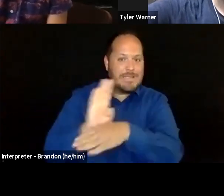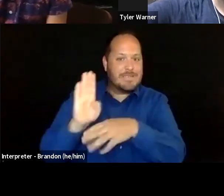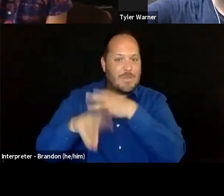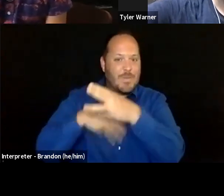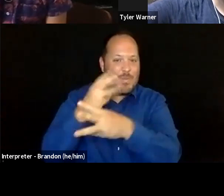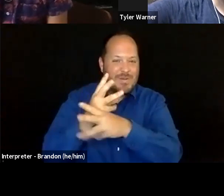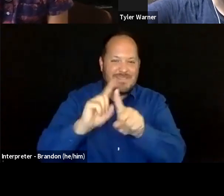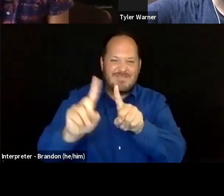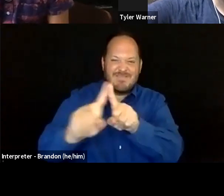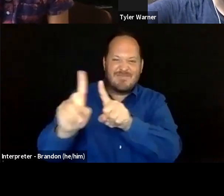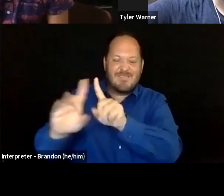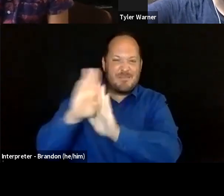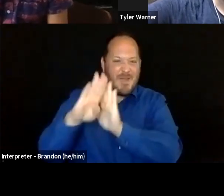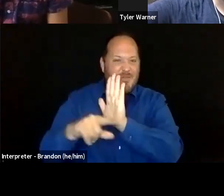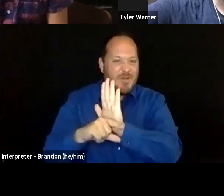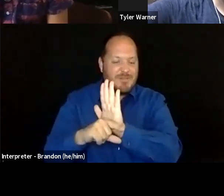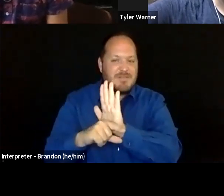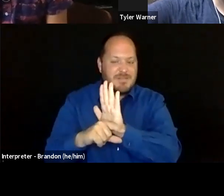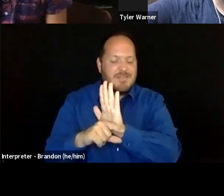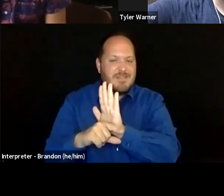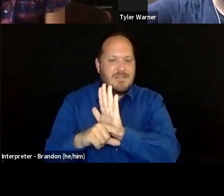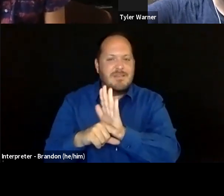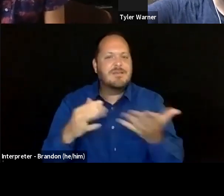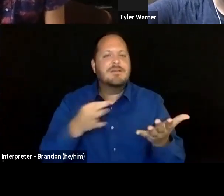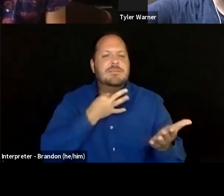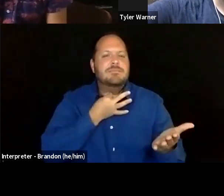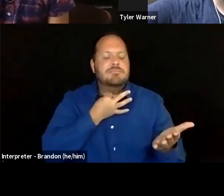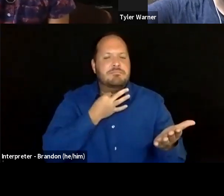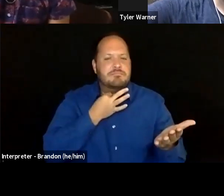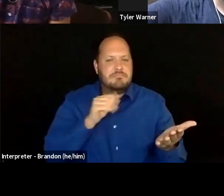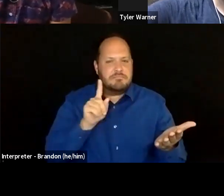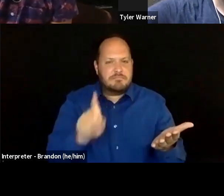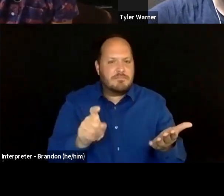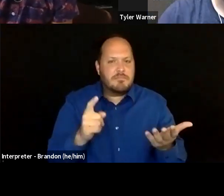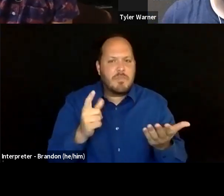I've seen, when people say they want to move Black and Brown